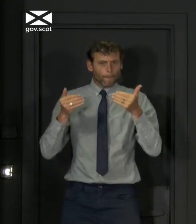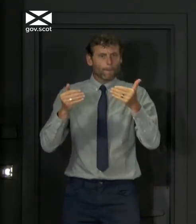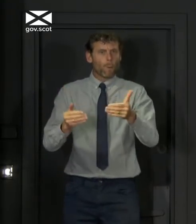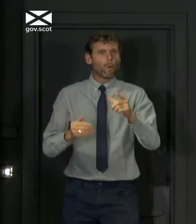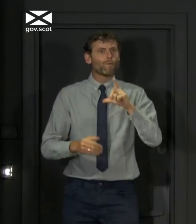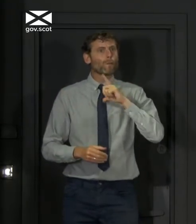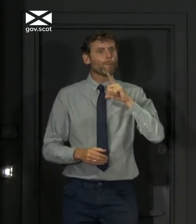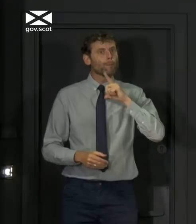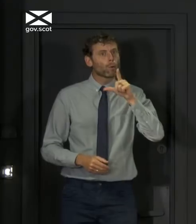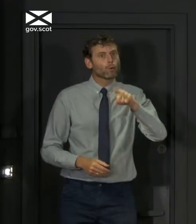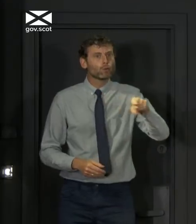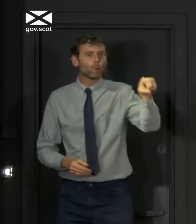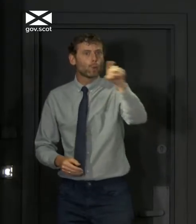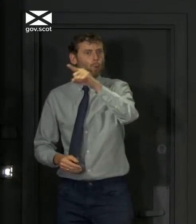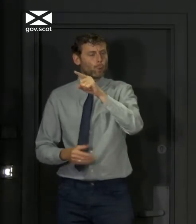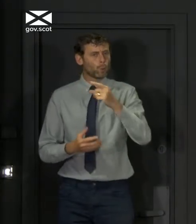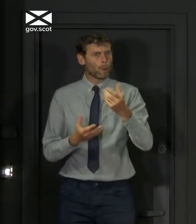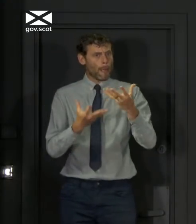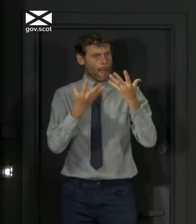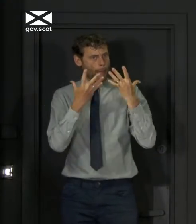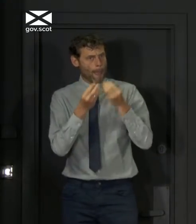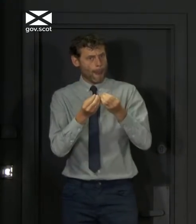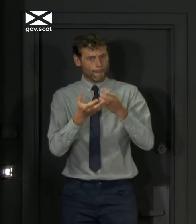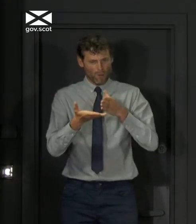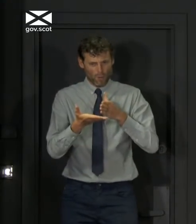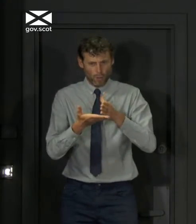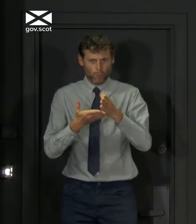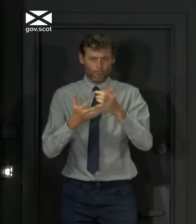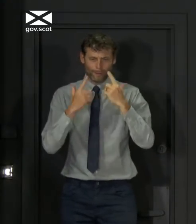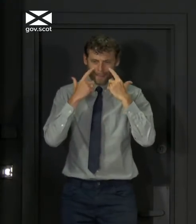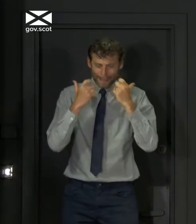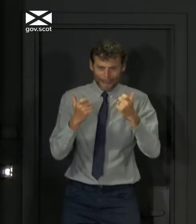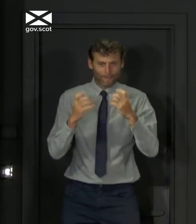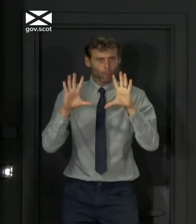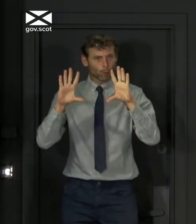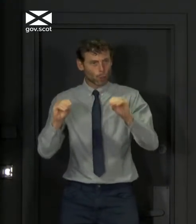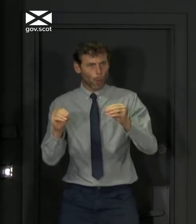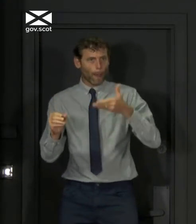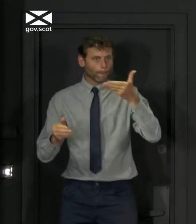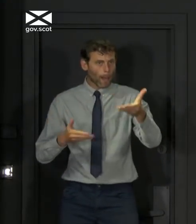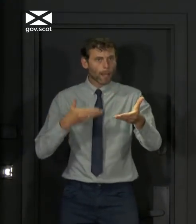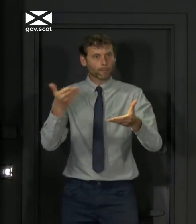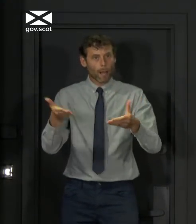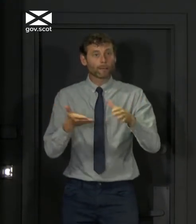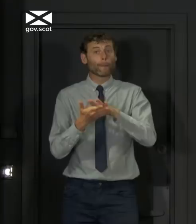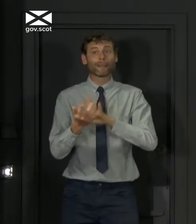you - so thank you to all of you. And of course it means that the total number of deaths in Scotland - under that measurement